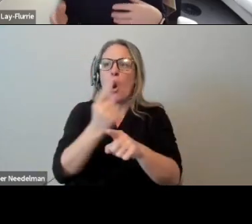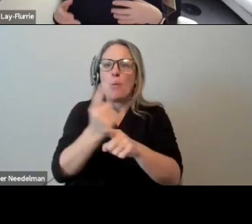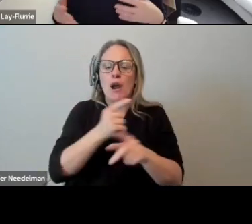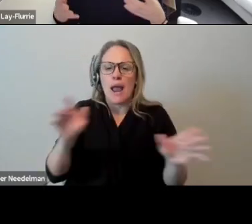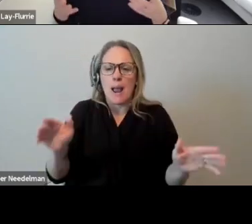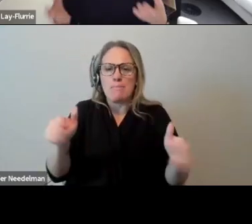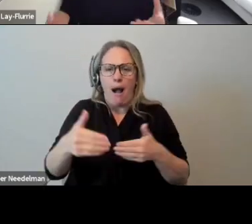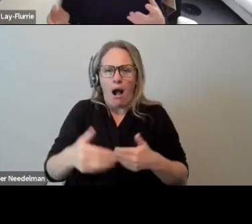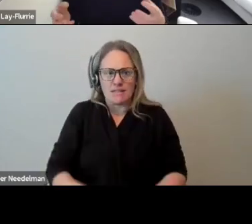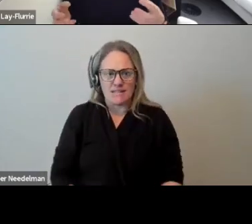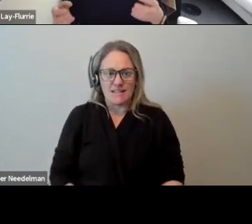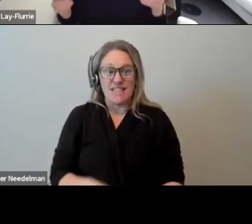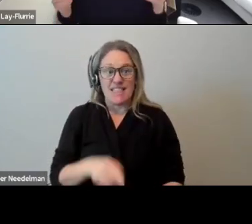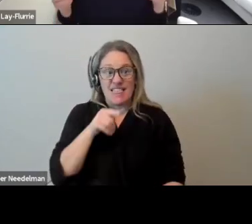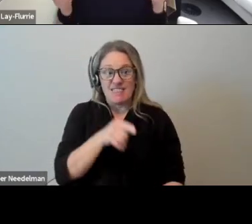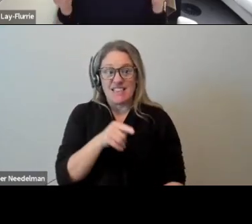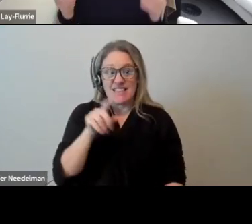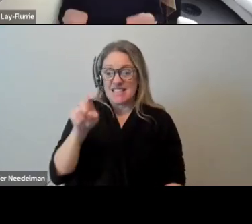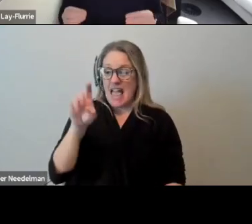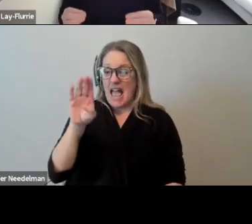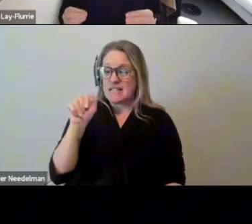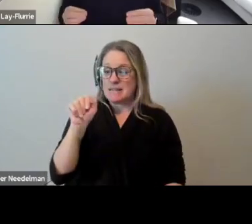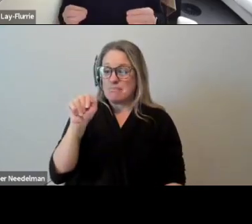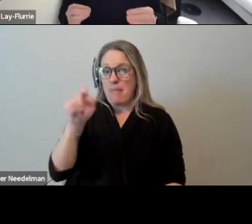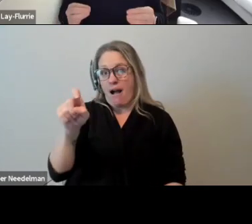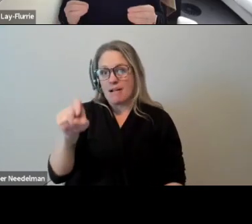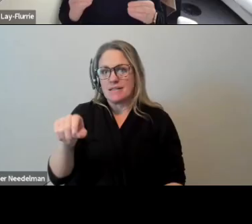This is the Xbox Adaptive, which was the start of this journey.